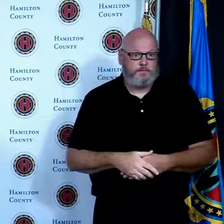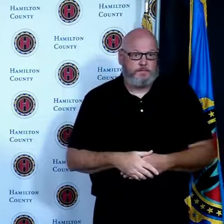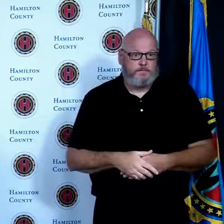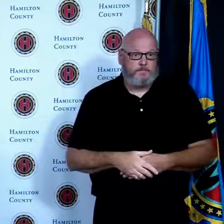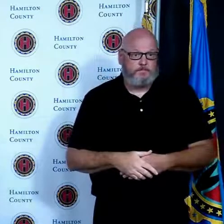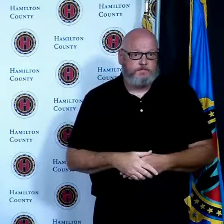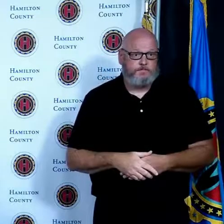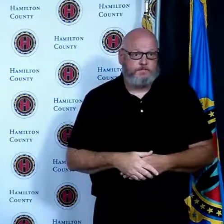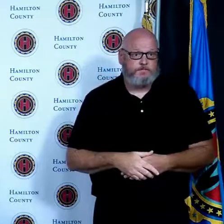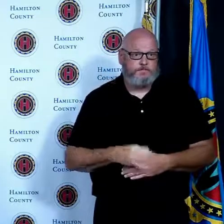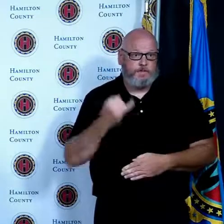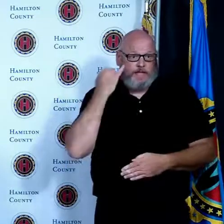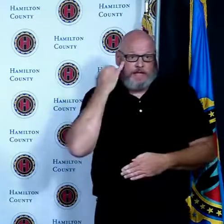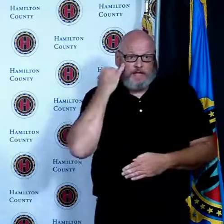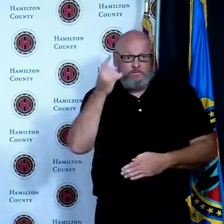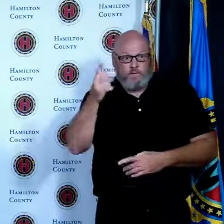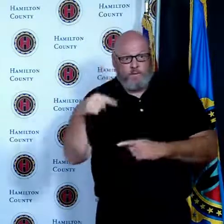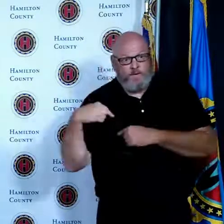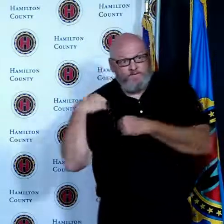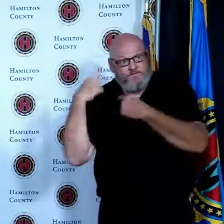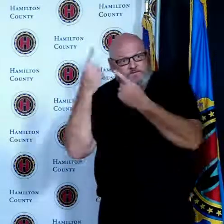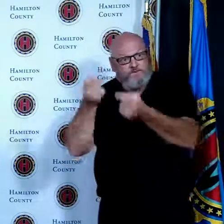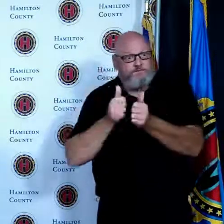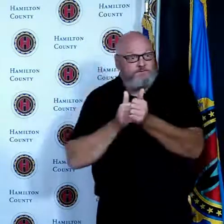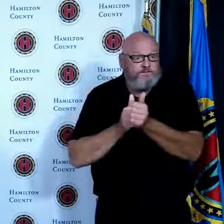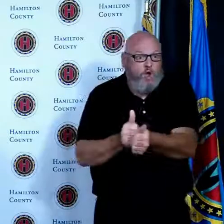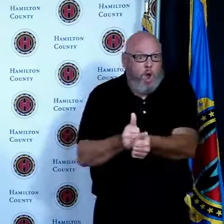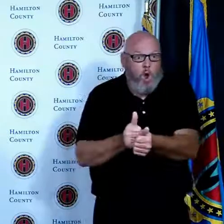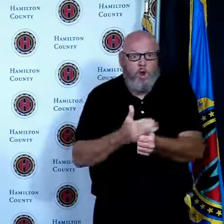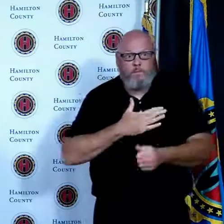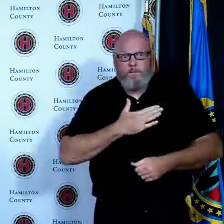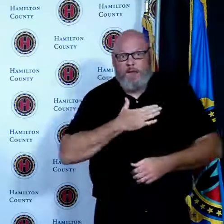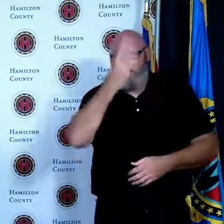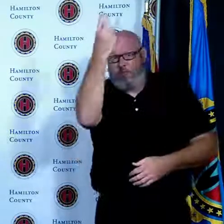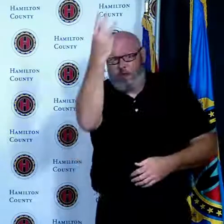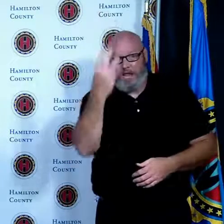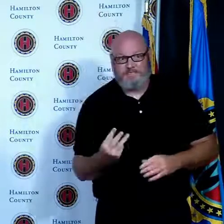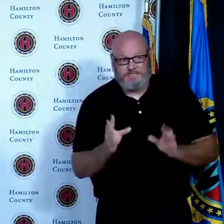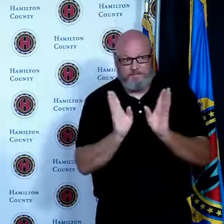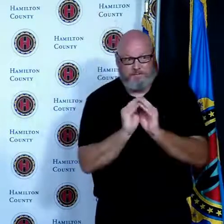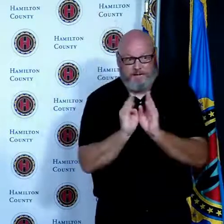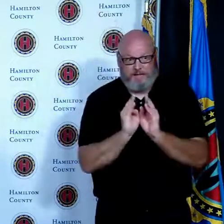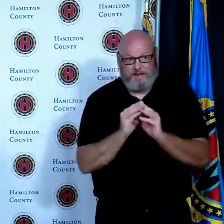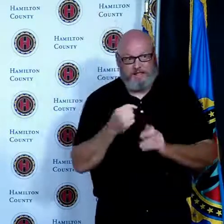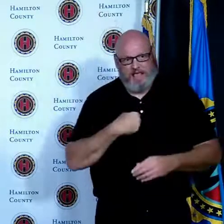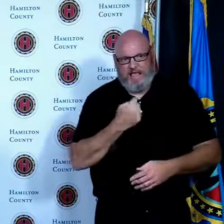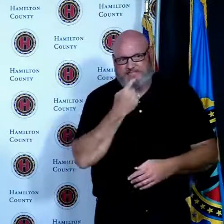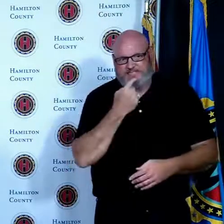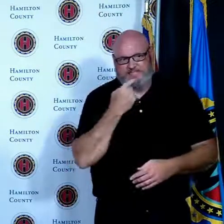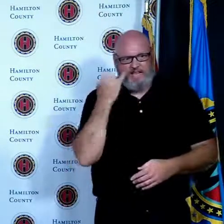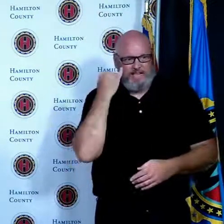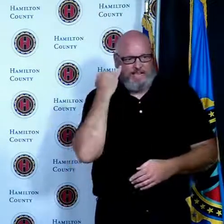I would like you to stay home in addition get a test you know asymptomatic people are able to get a test in Ohio we have seen some